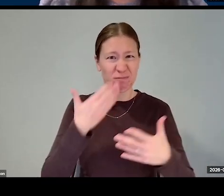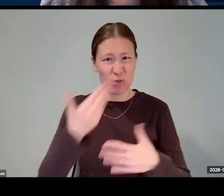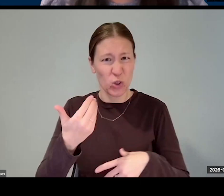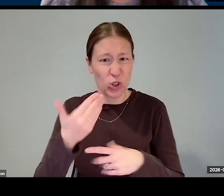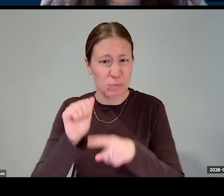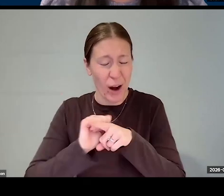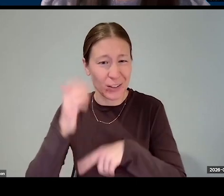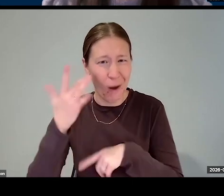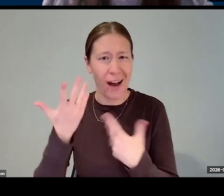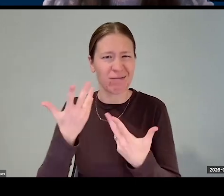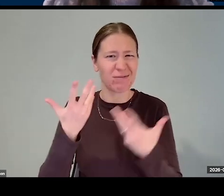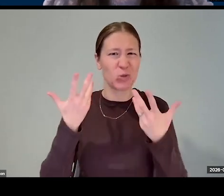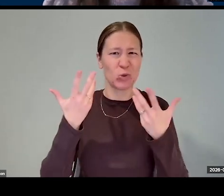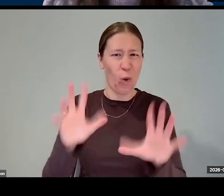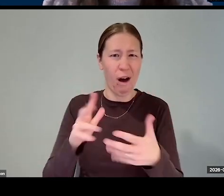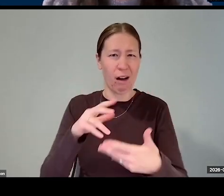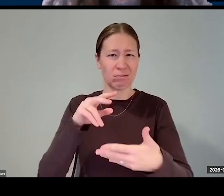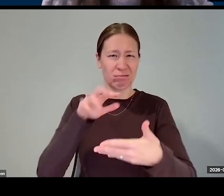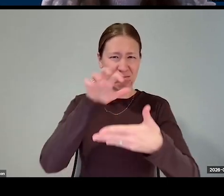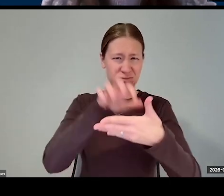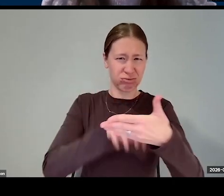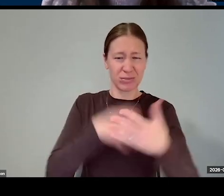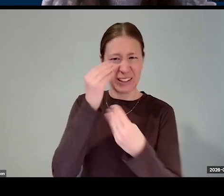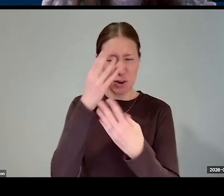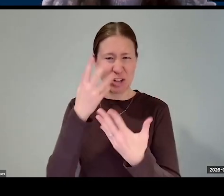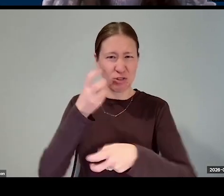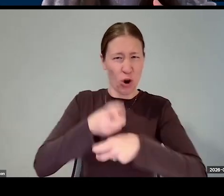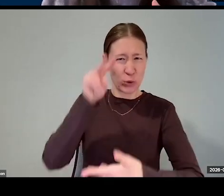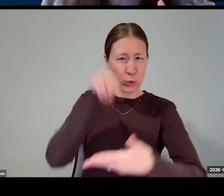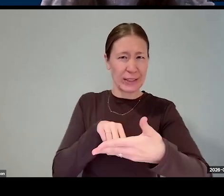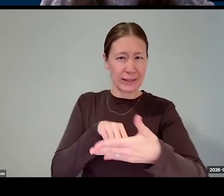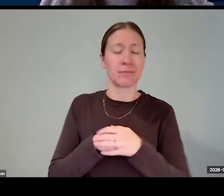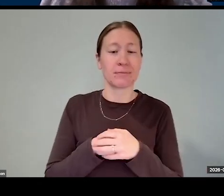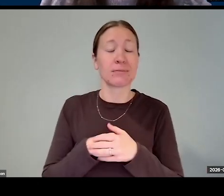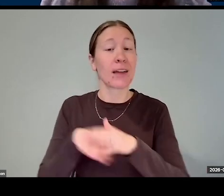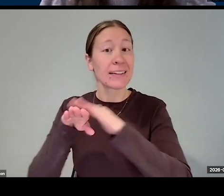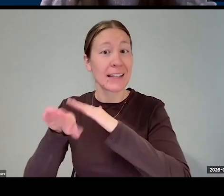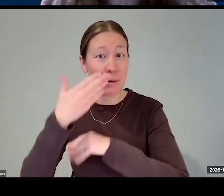What makes this an accessibility best practice is that if you're giving a presentation